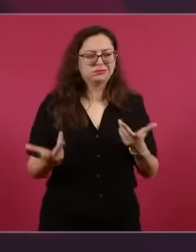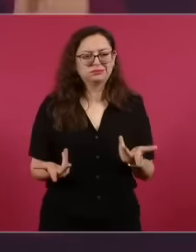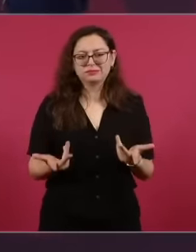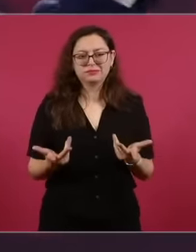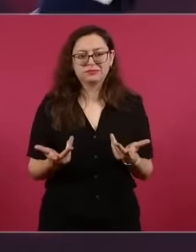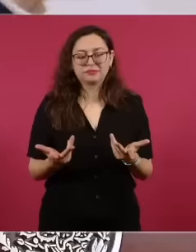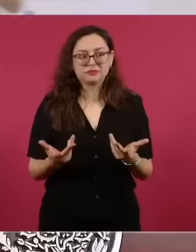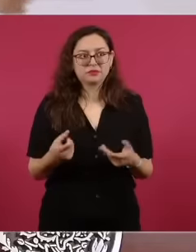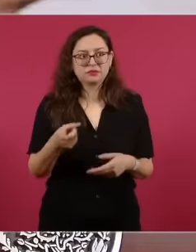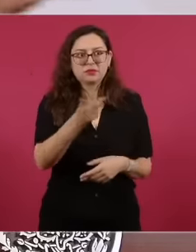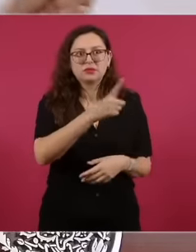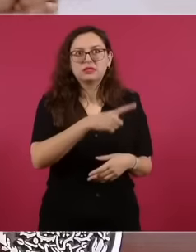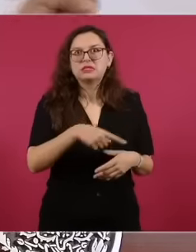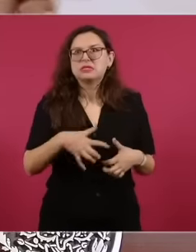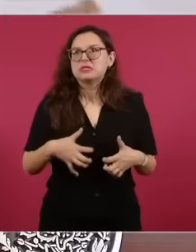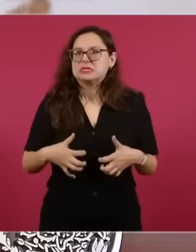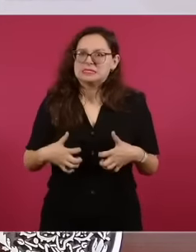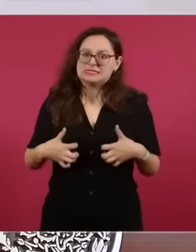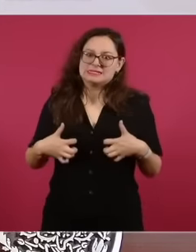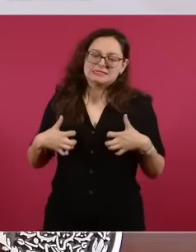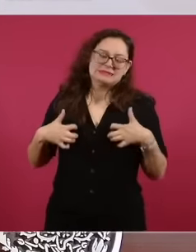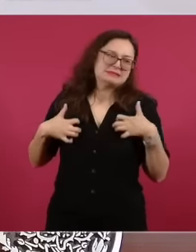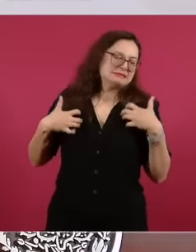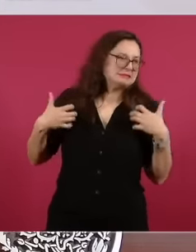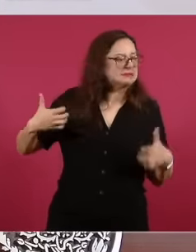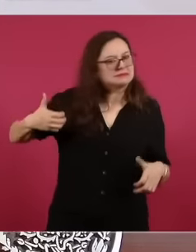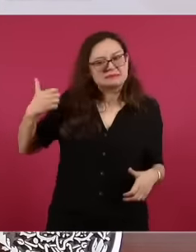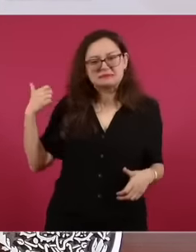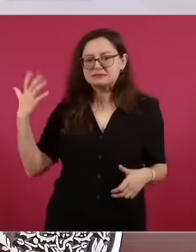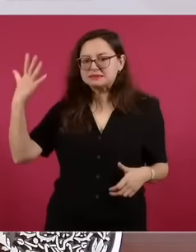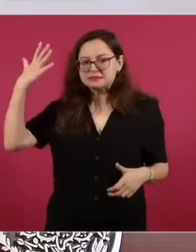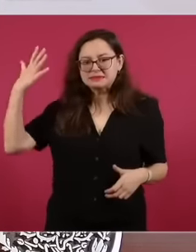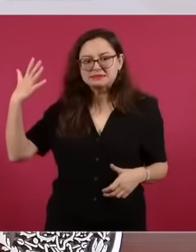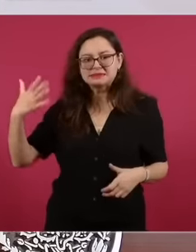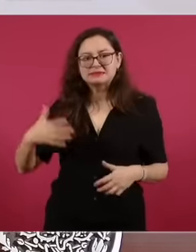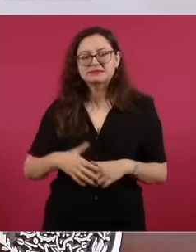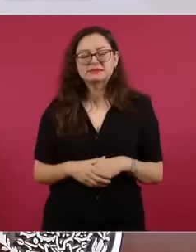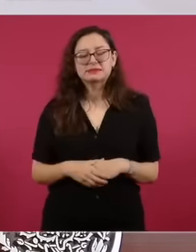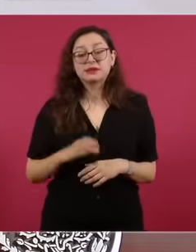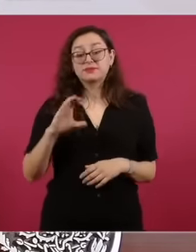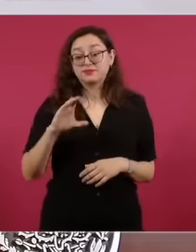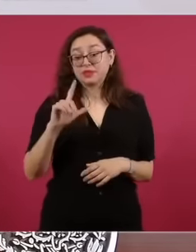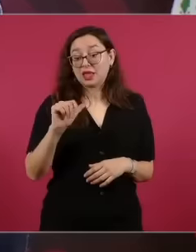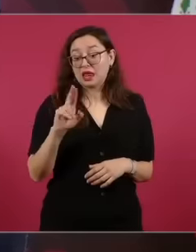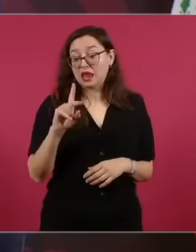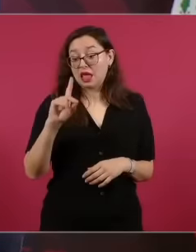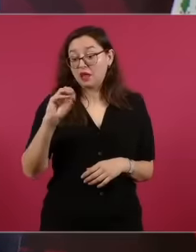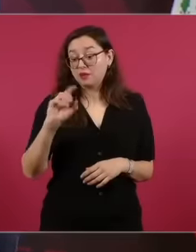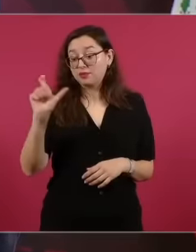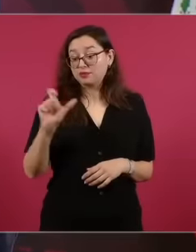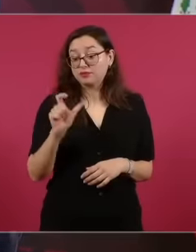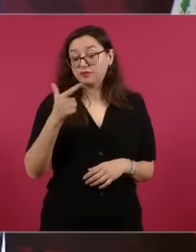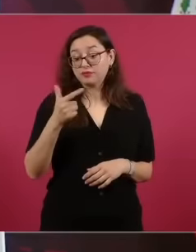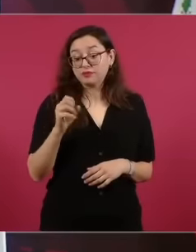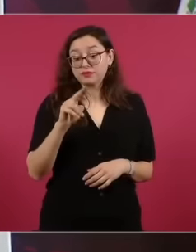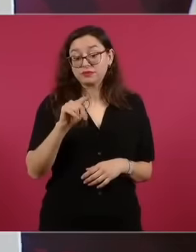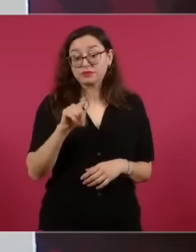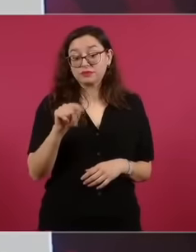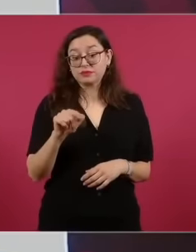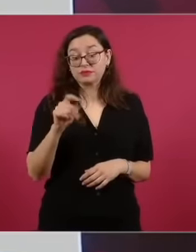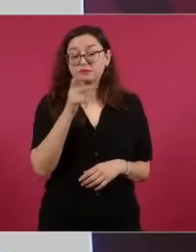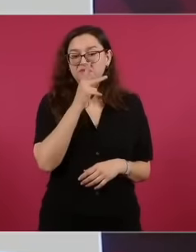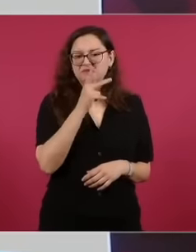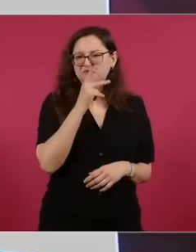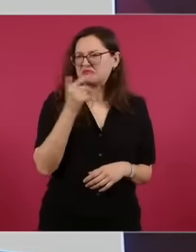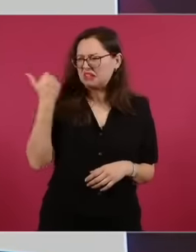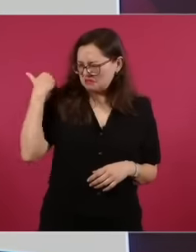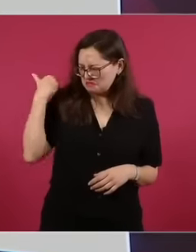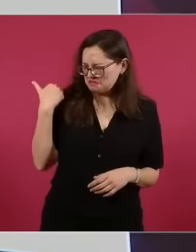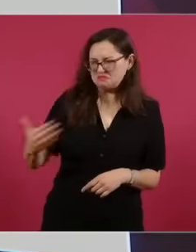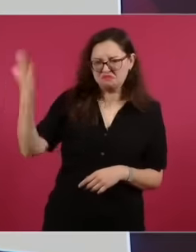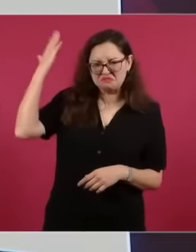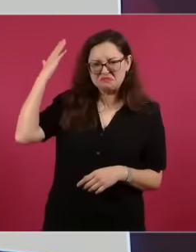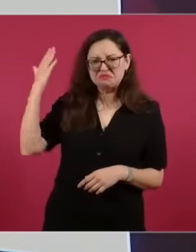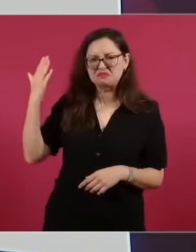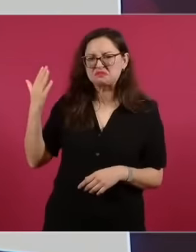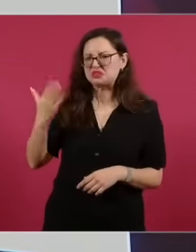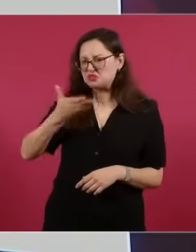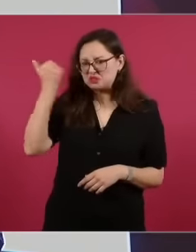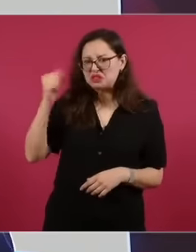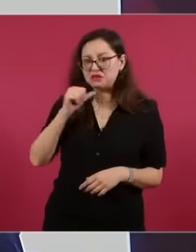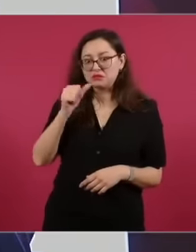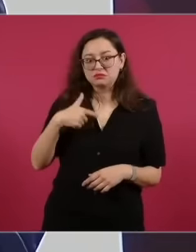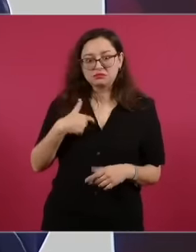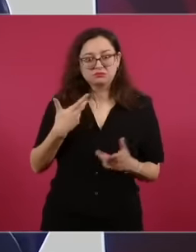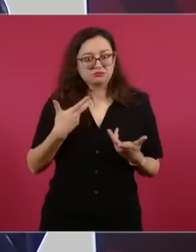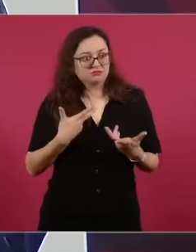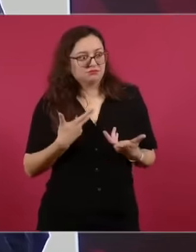get angry Claudio x González dad You don't know anything Poor man he didn't get